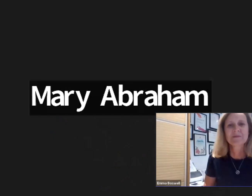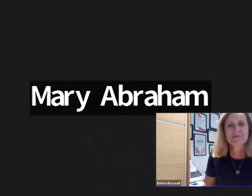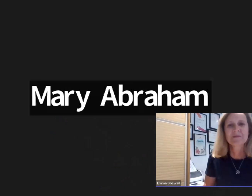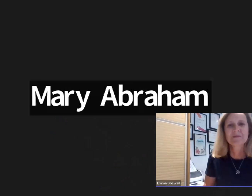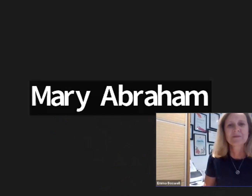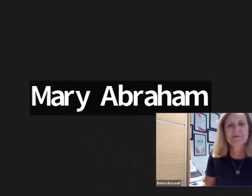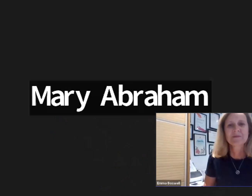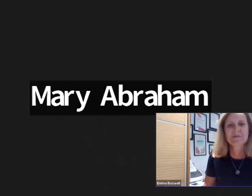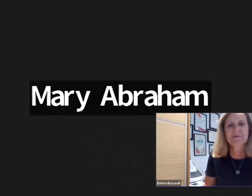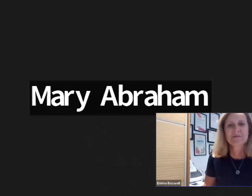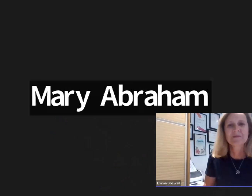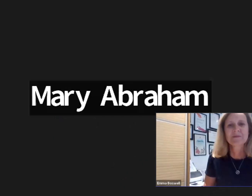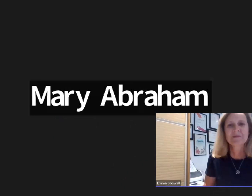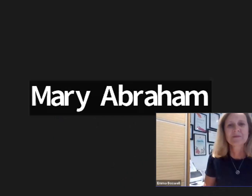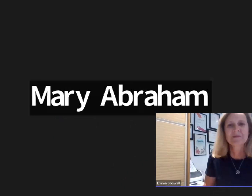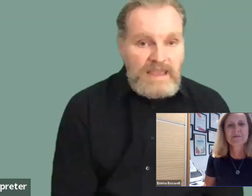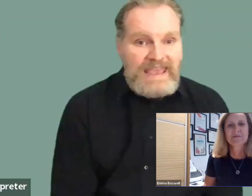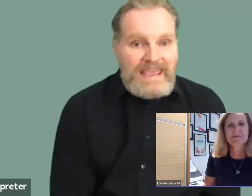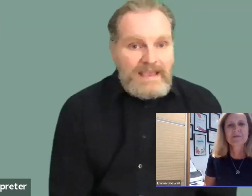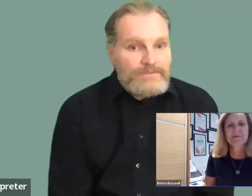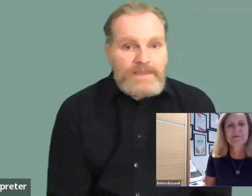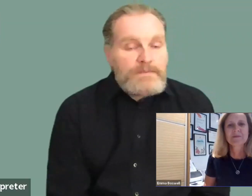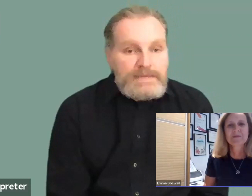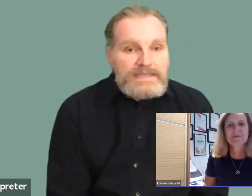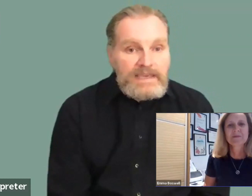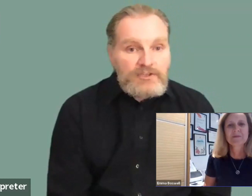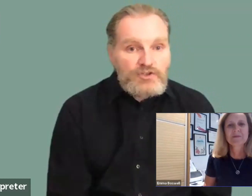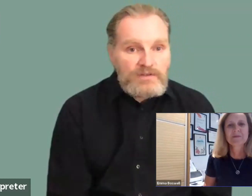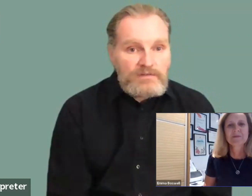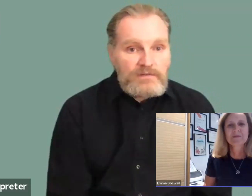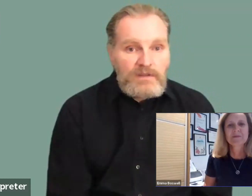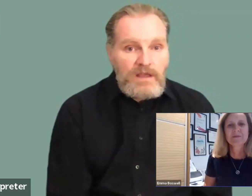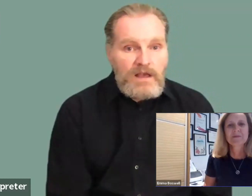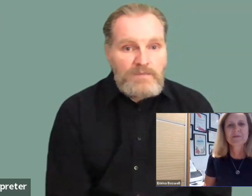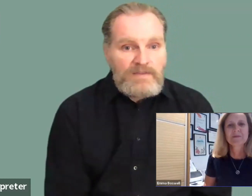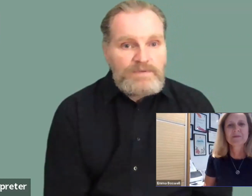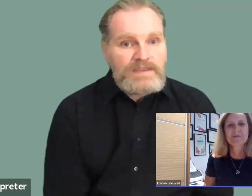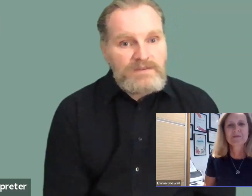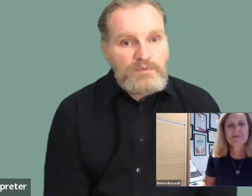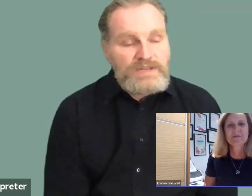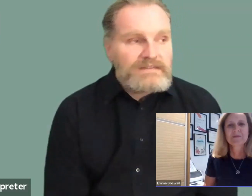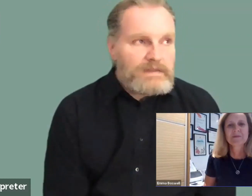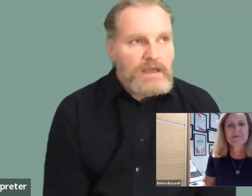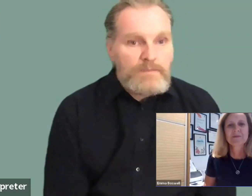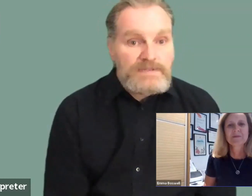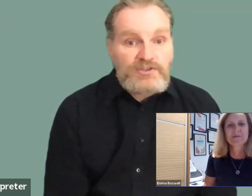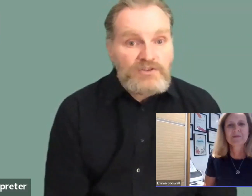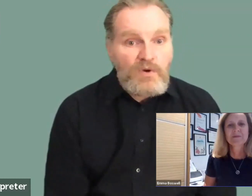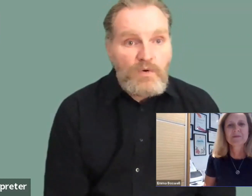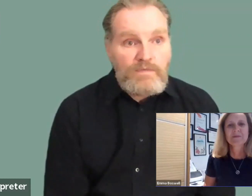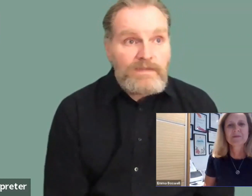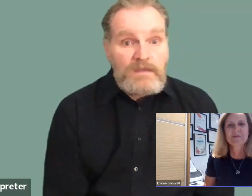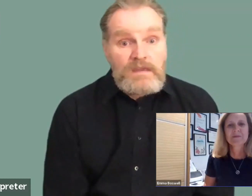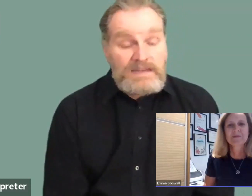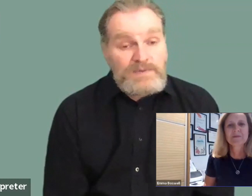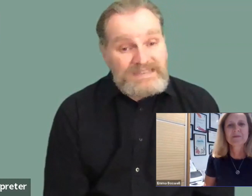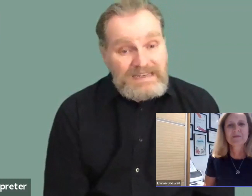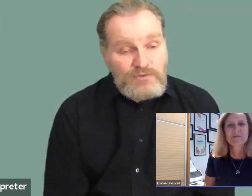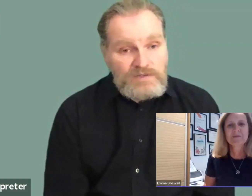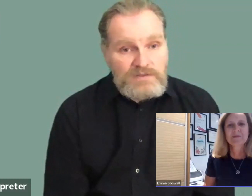successfully, but then in a busy kitchen, have been put in a position of – I suppose, danger is